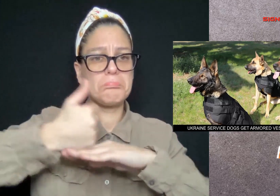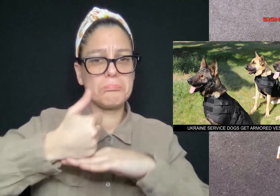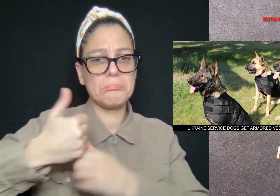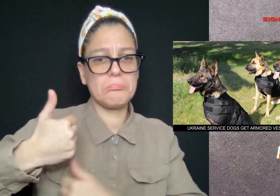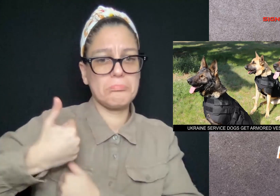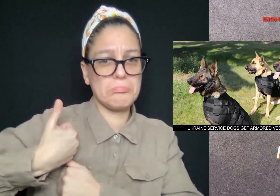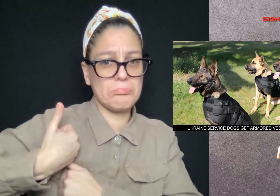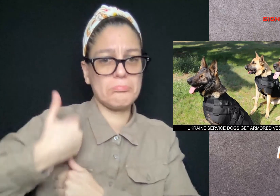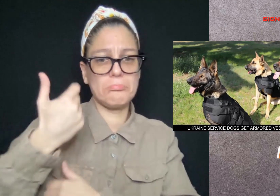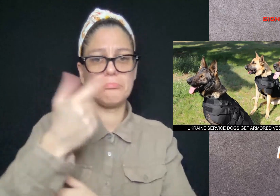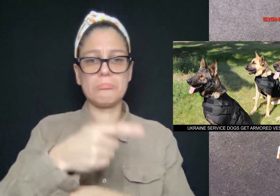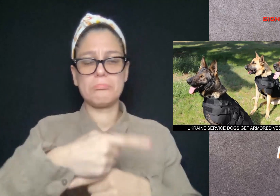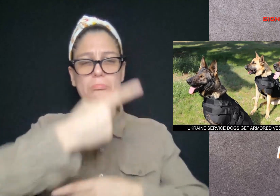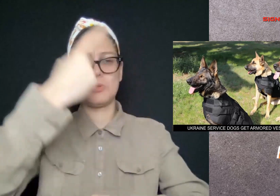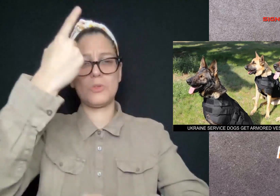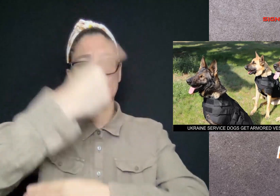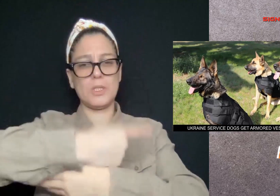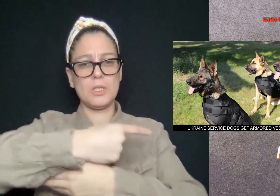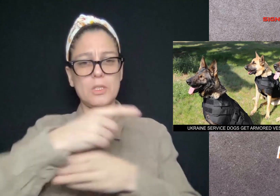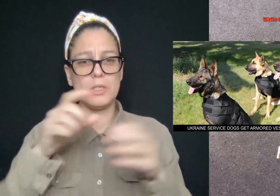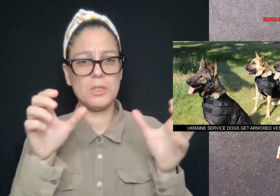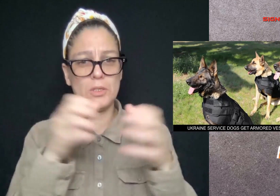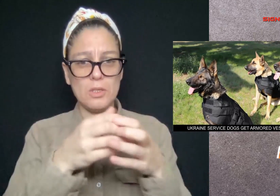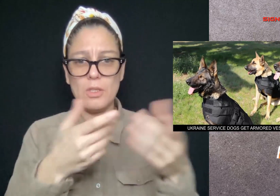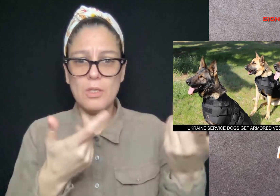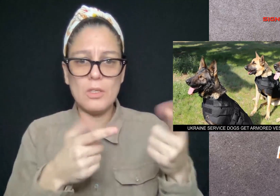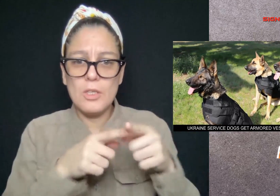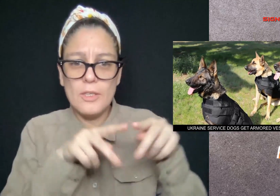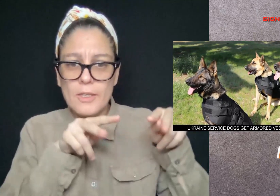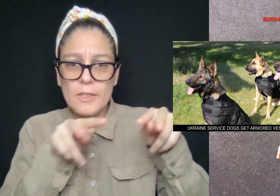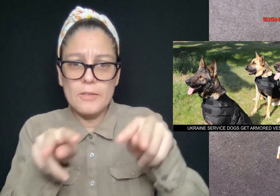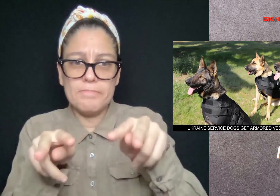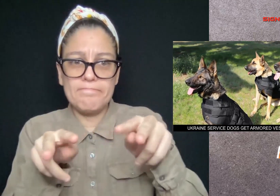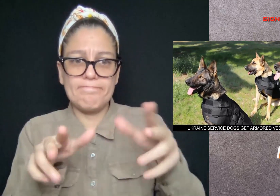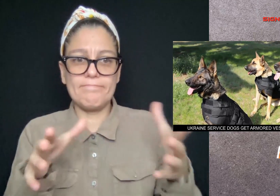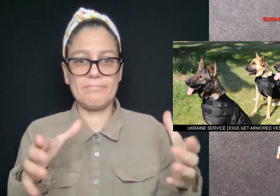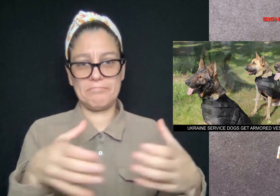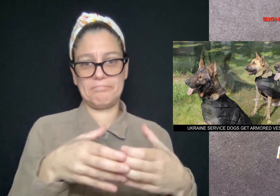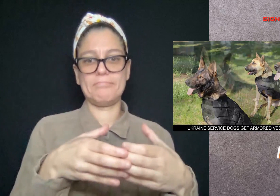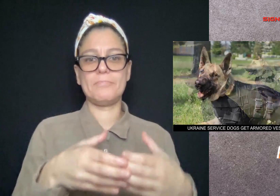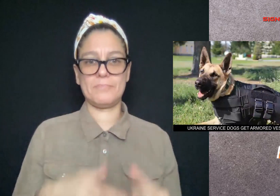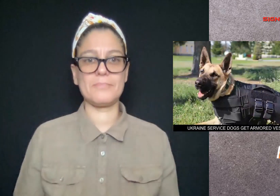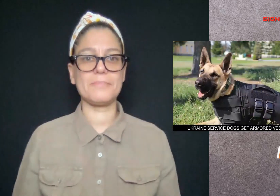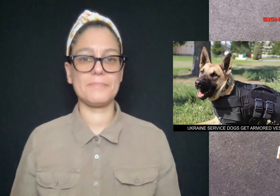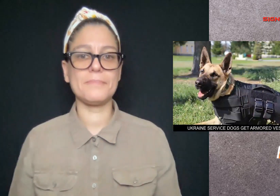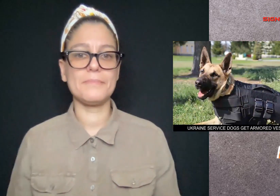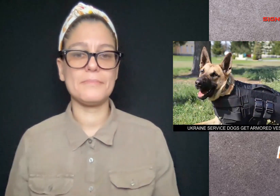combat engineers and border guards